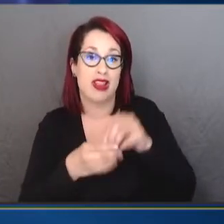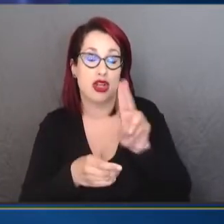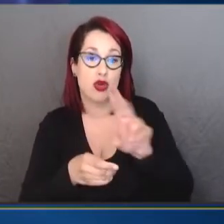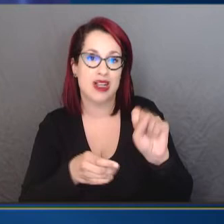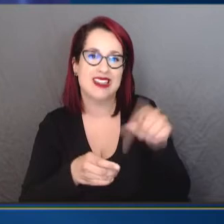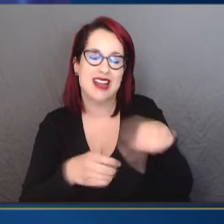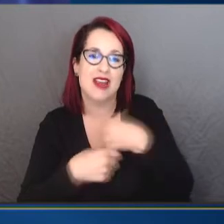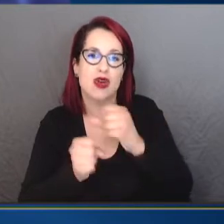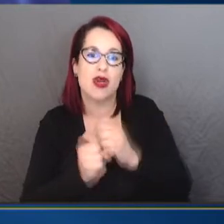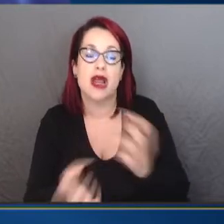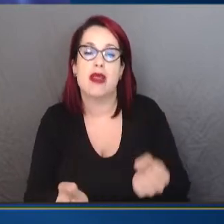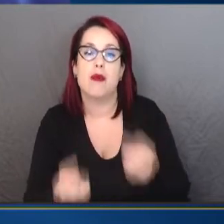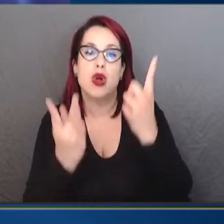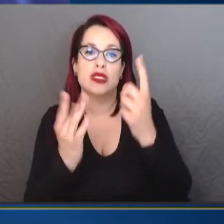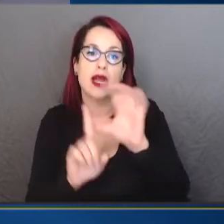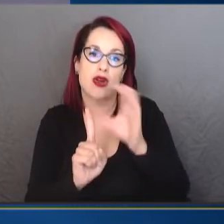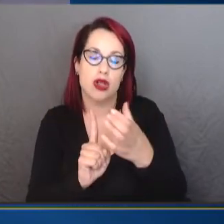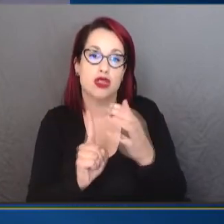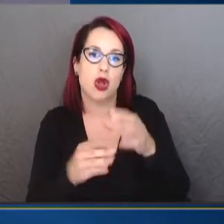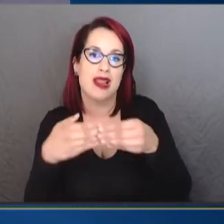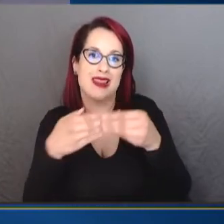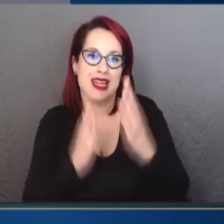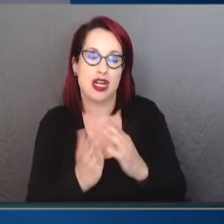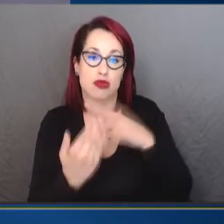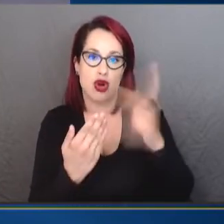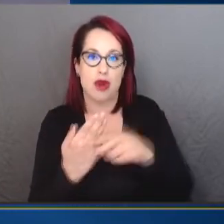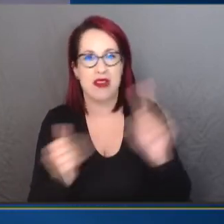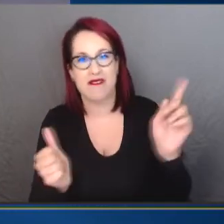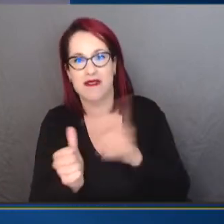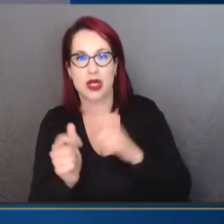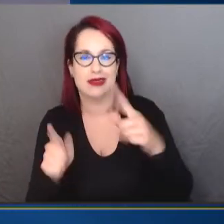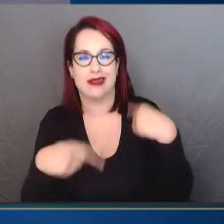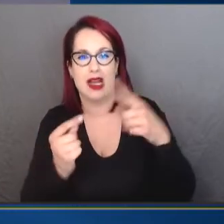a first-of-its-kind program to help Latino communities improve gender equity and